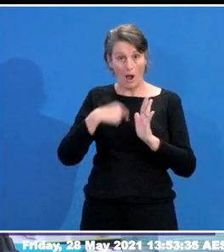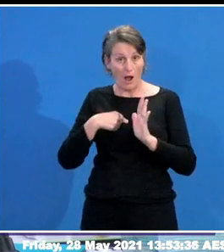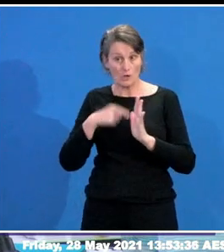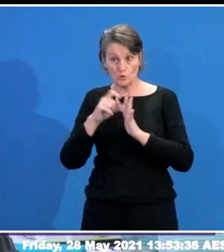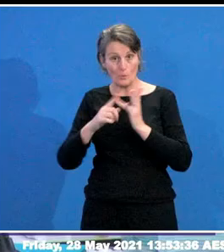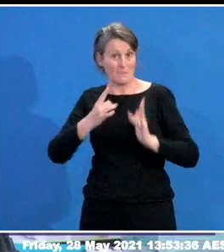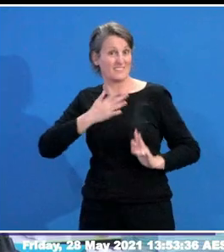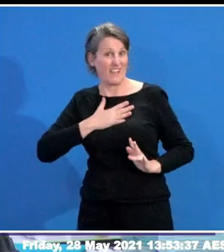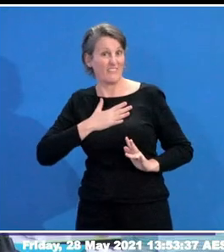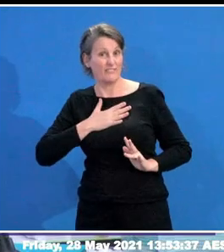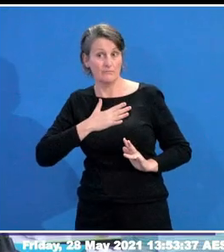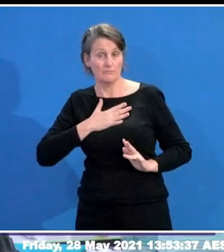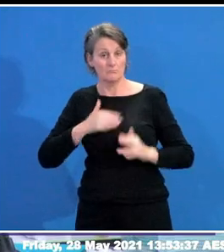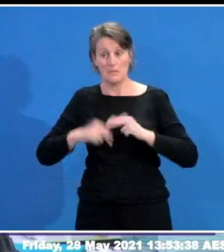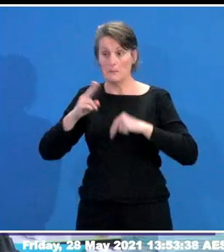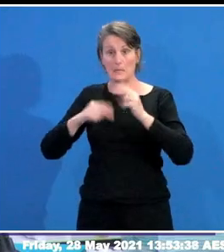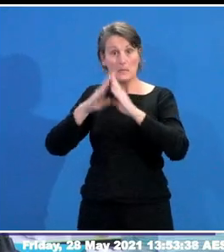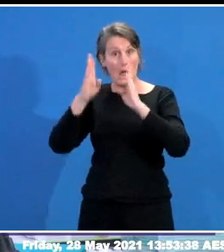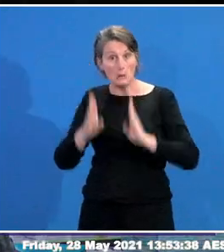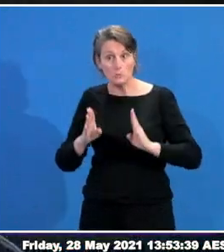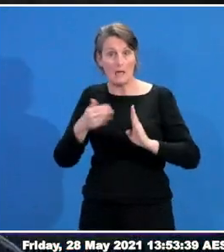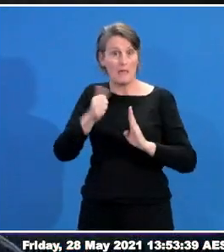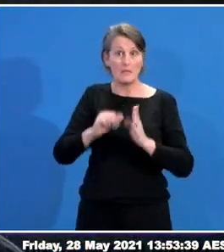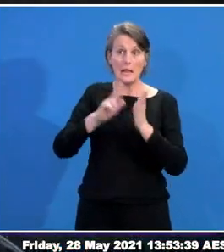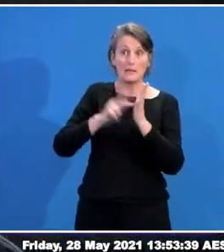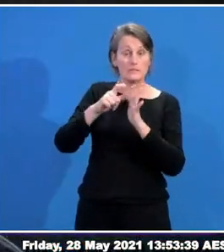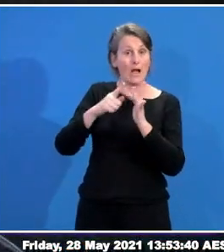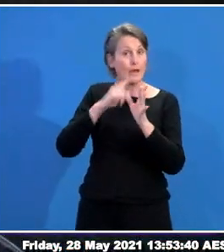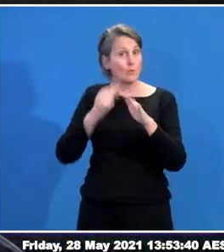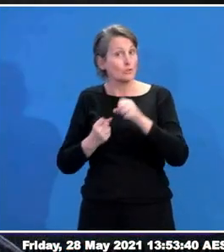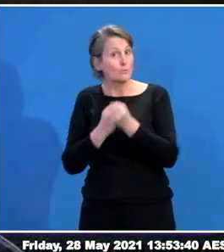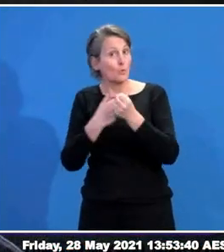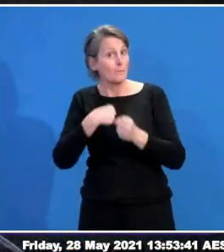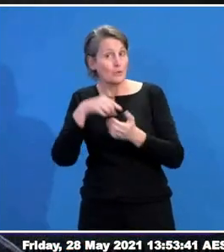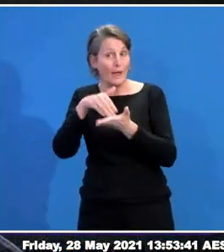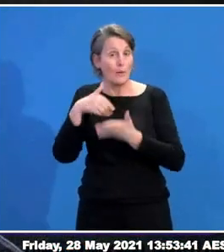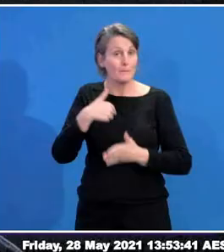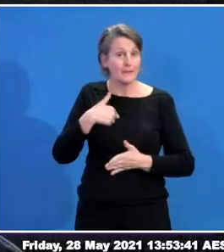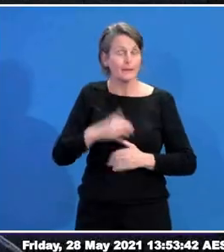get support from the NDIS to do it? MR McNAUGHTON: Chair, there is a registration process so the property